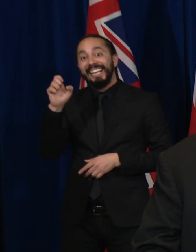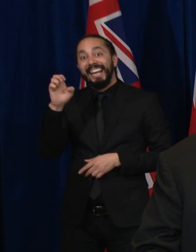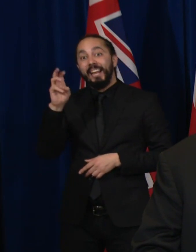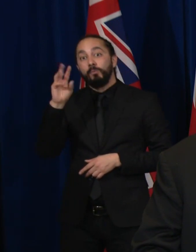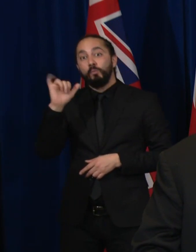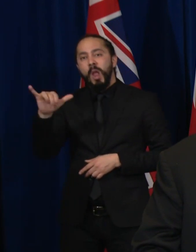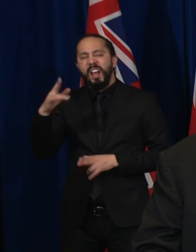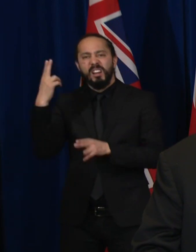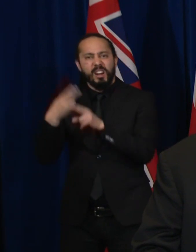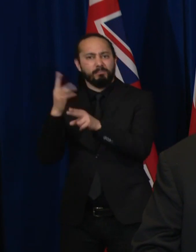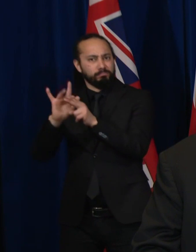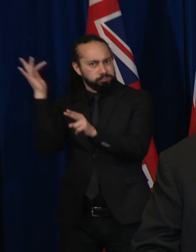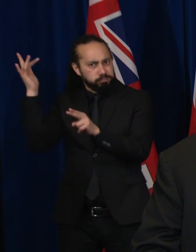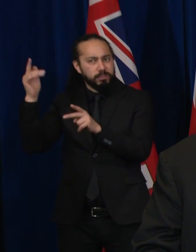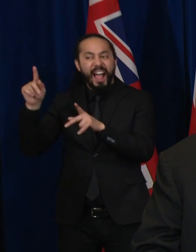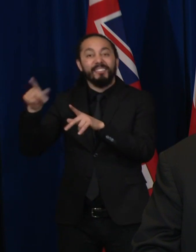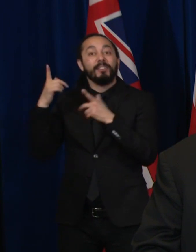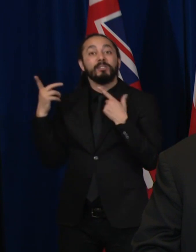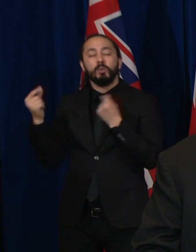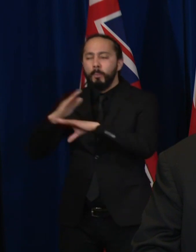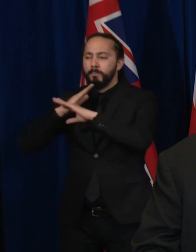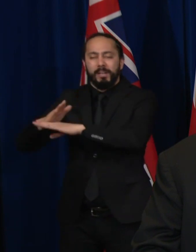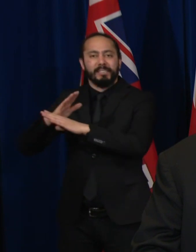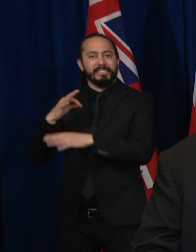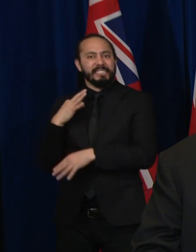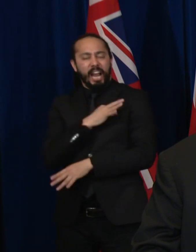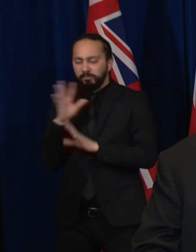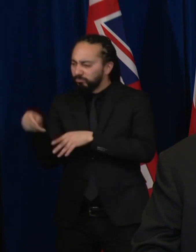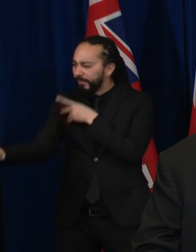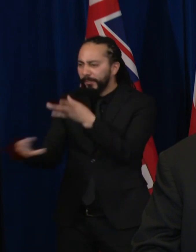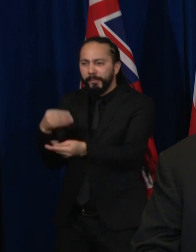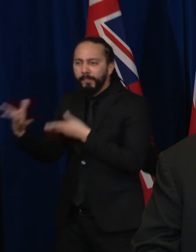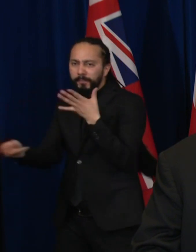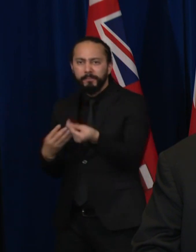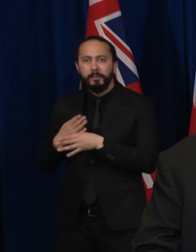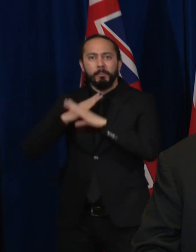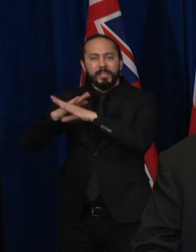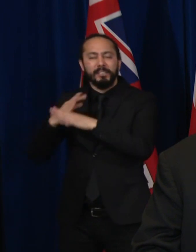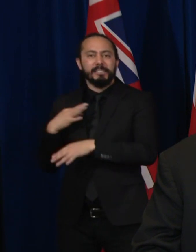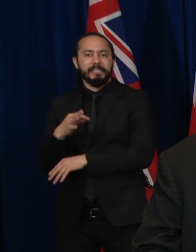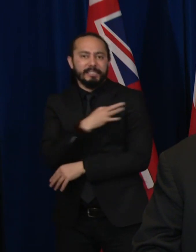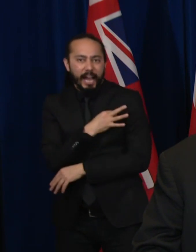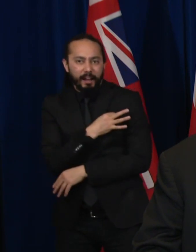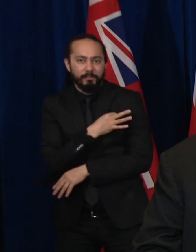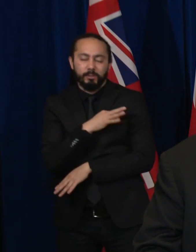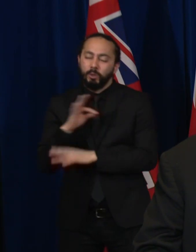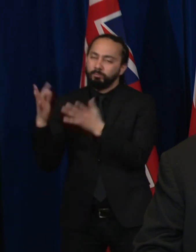reputable company and I know they will do everything they can to protect their employees.